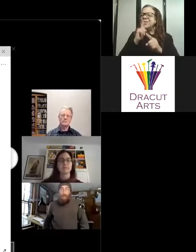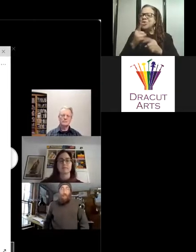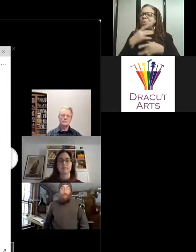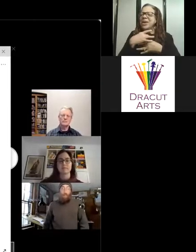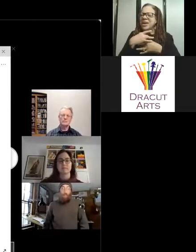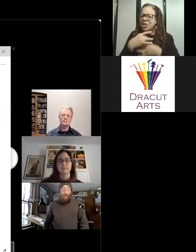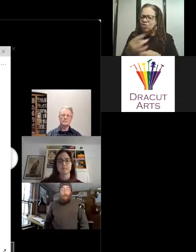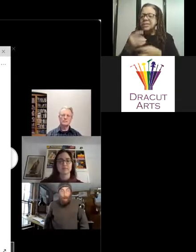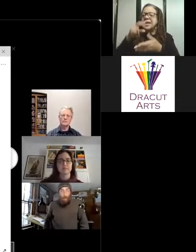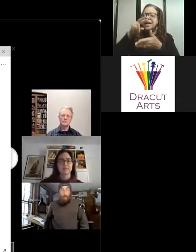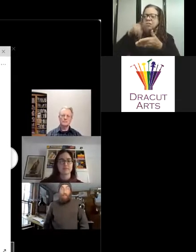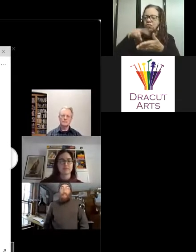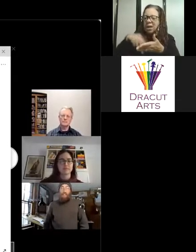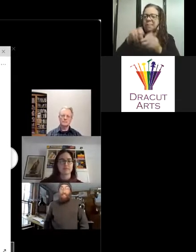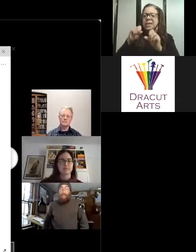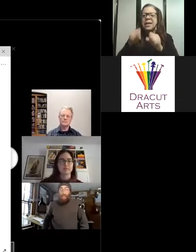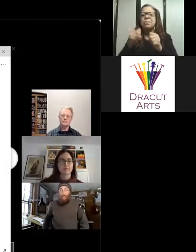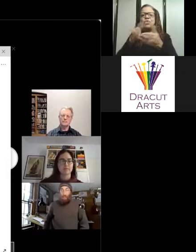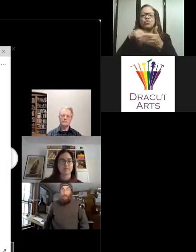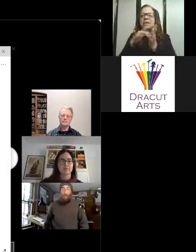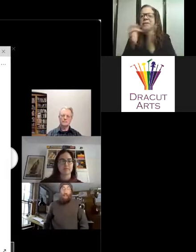and being able to read the Bible and make sense of history through that,